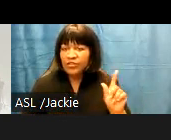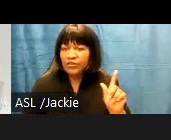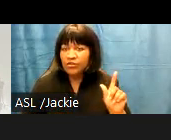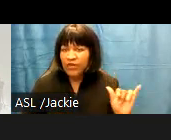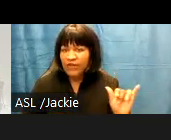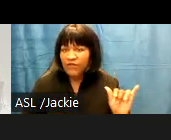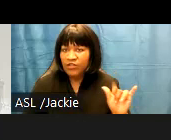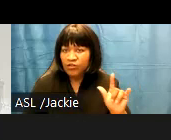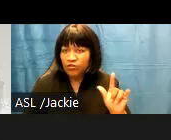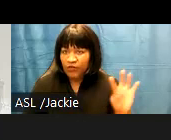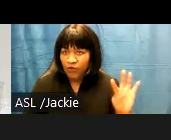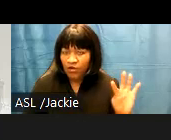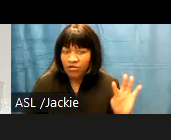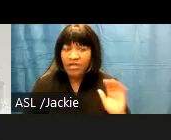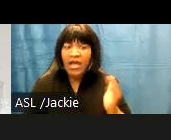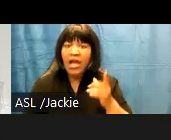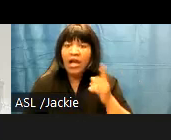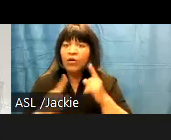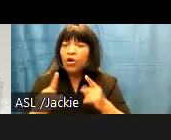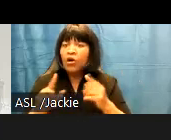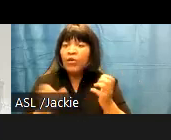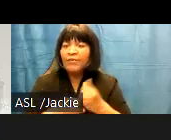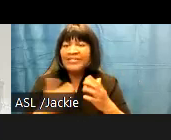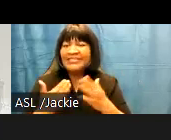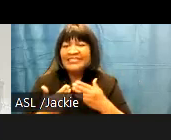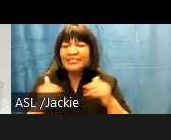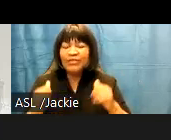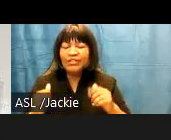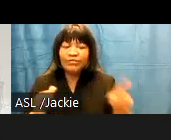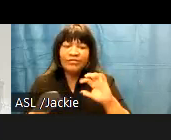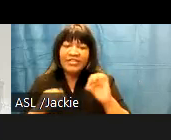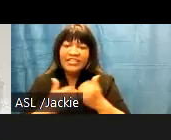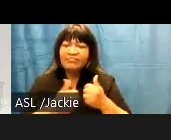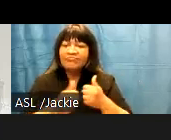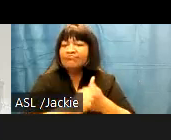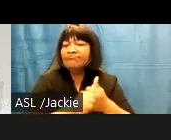So our goal is to make it as easy as possible for agencies to comply with their mandate to